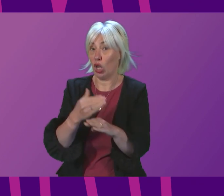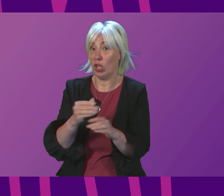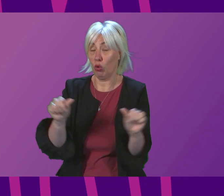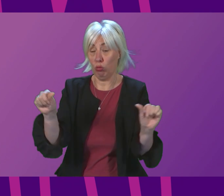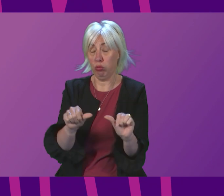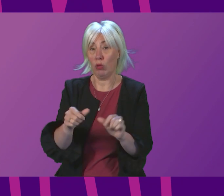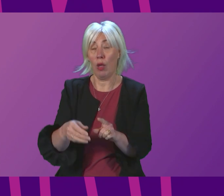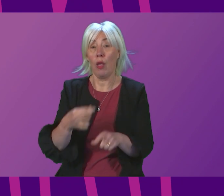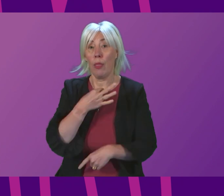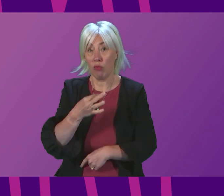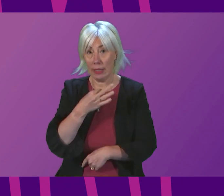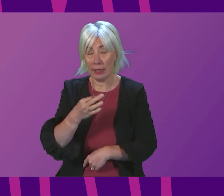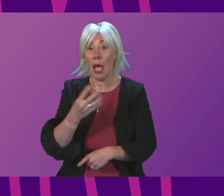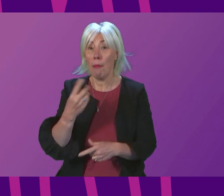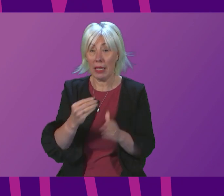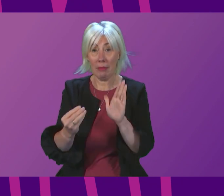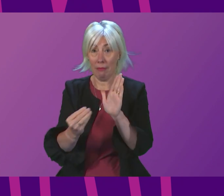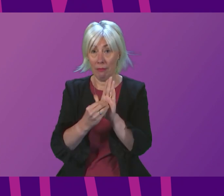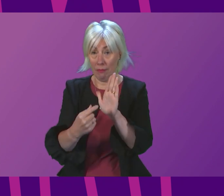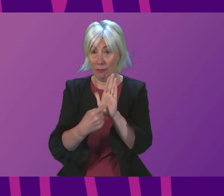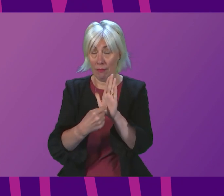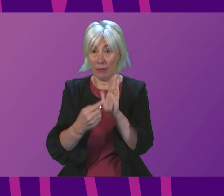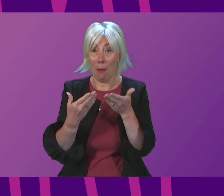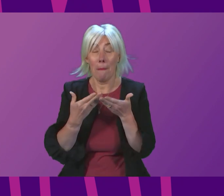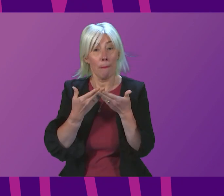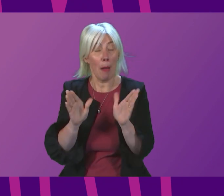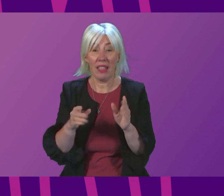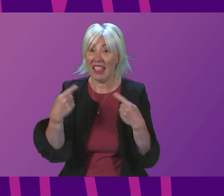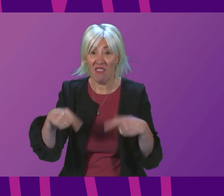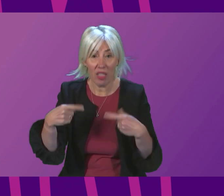The conclusion, which is in the documentation that is publicly available, was that the deal